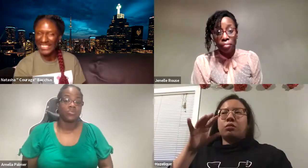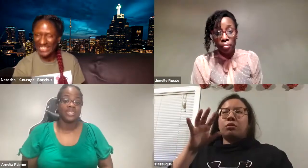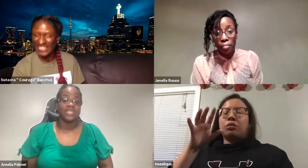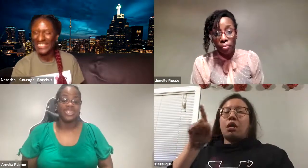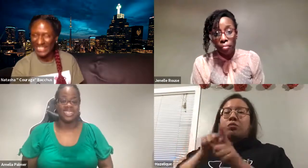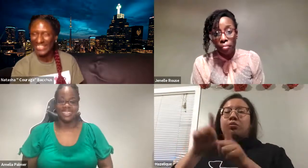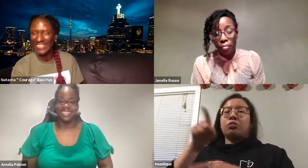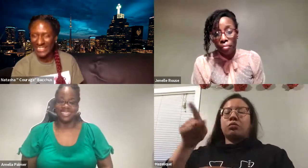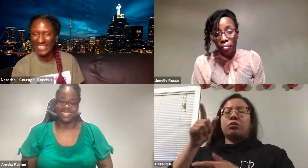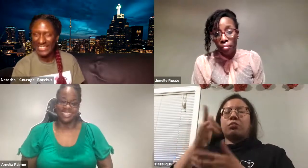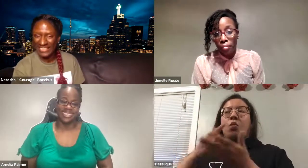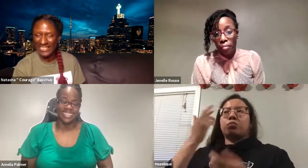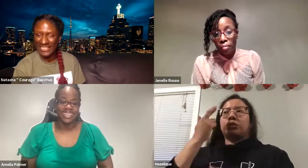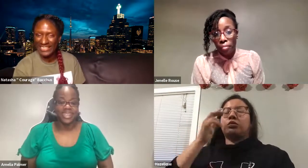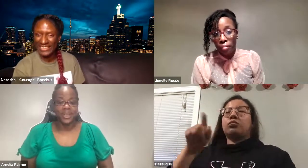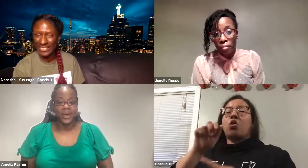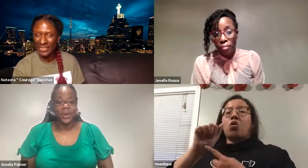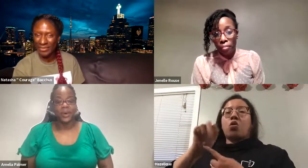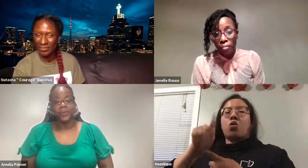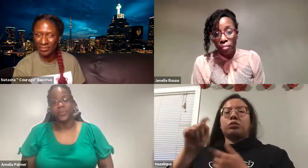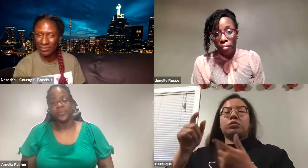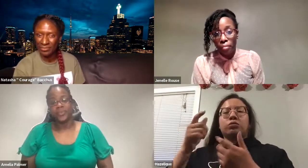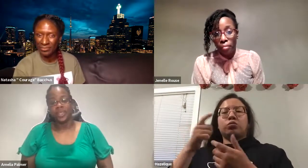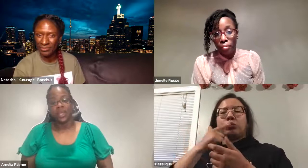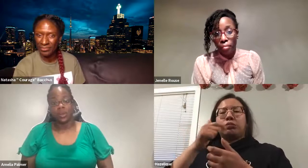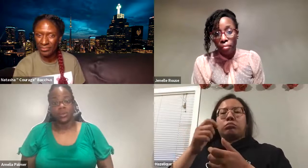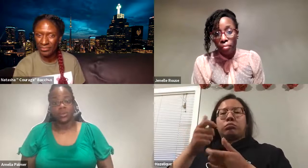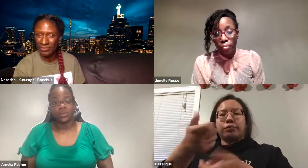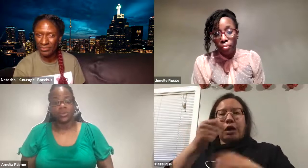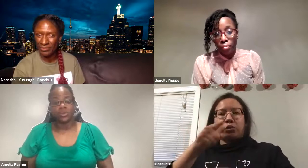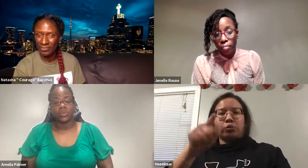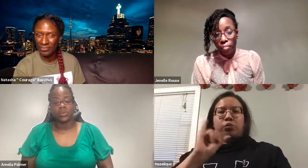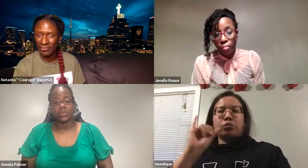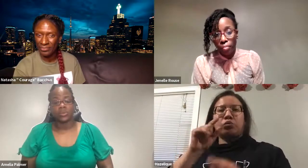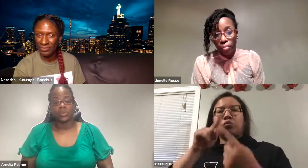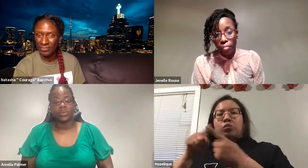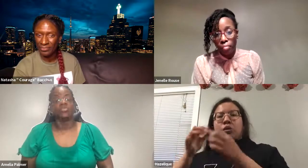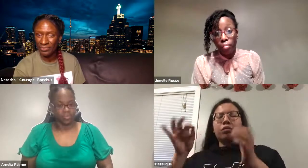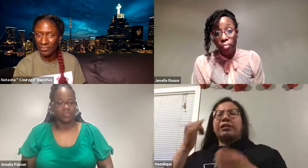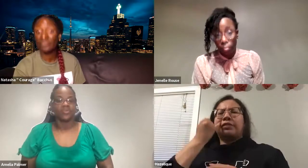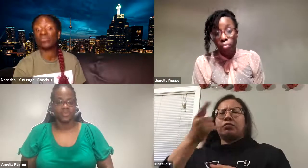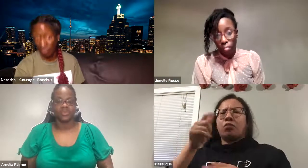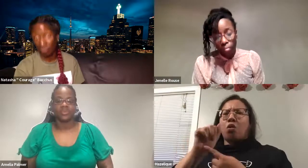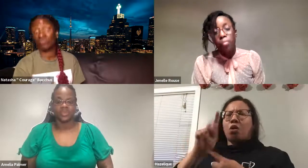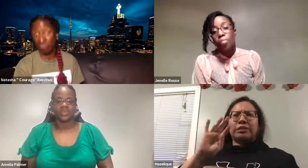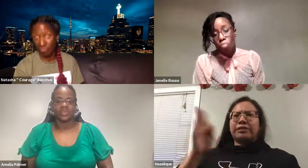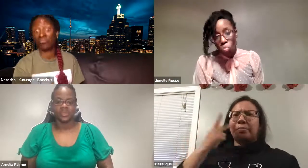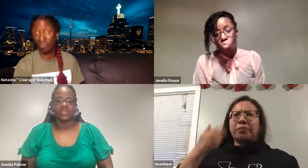and also to add to that you know i realize that art is... you know it really it grabs you. it's